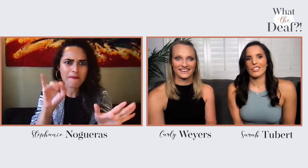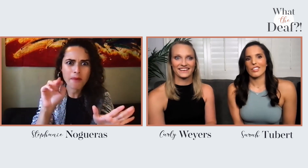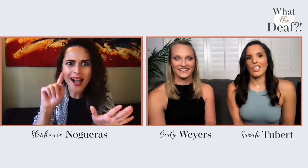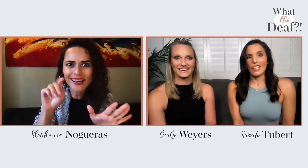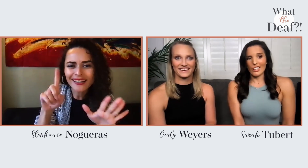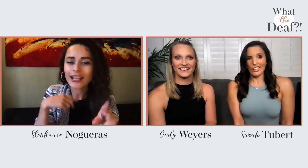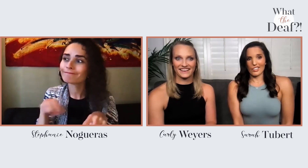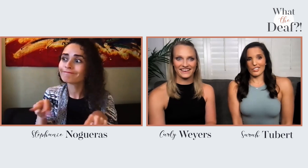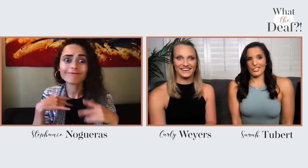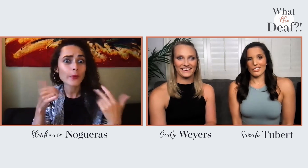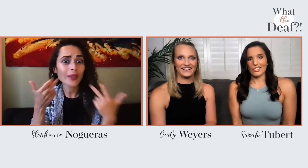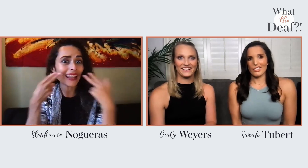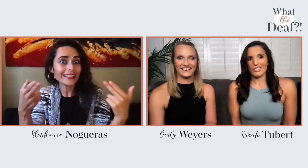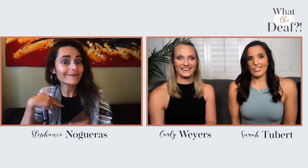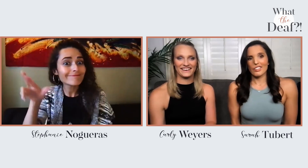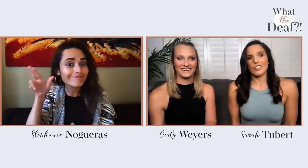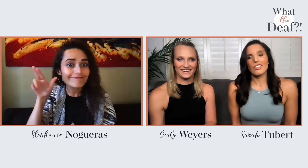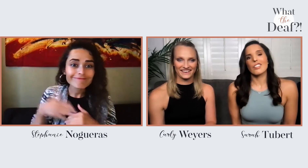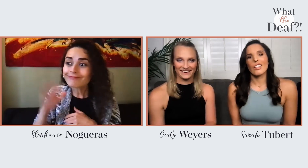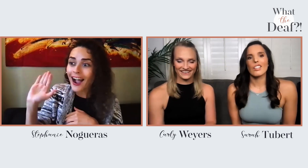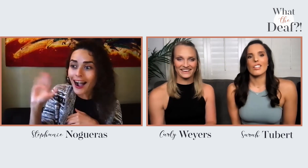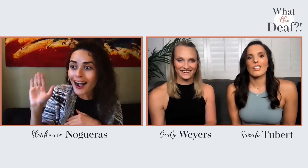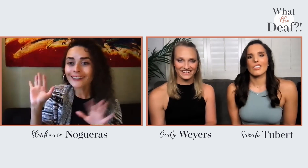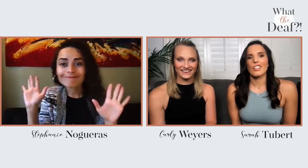It was really strange, but I was smiling. I walked in. "Hi, how are you?"